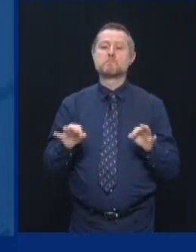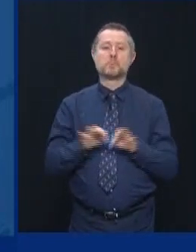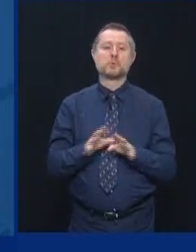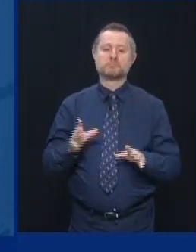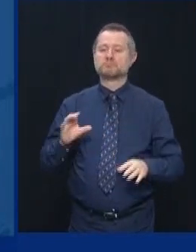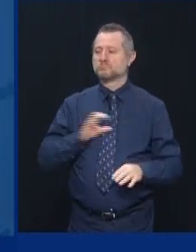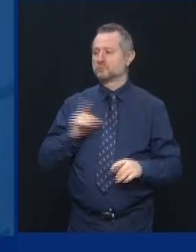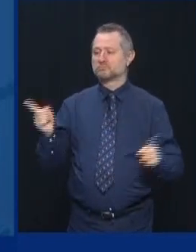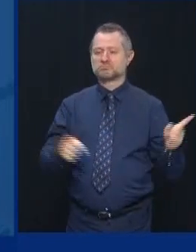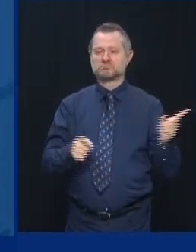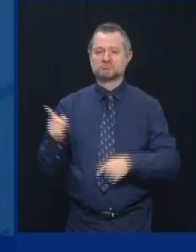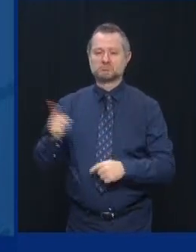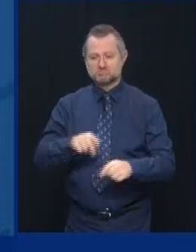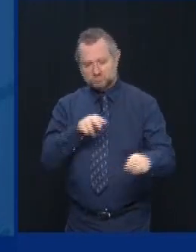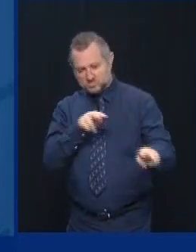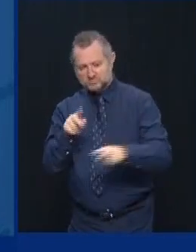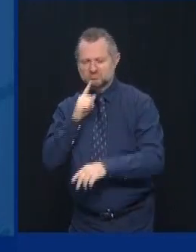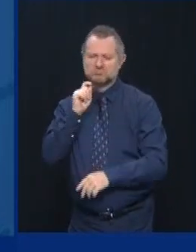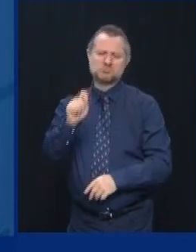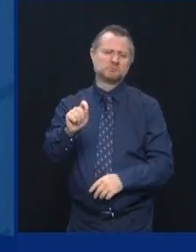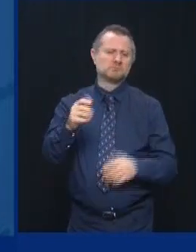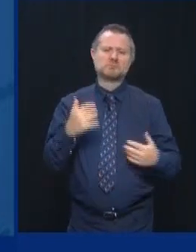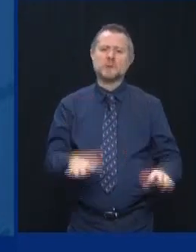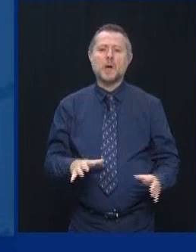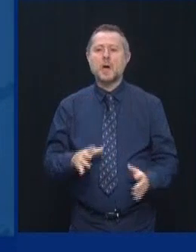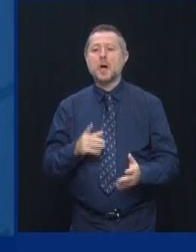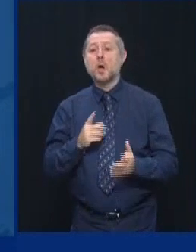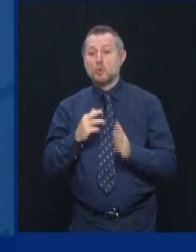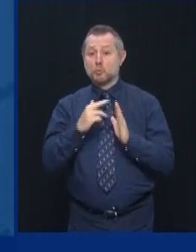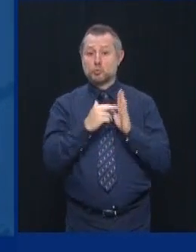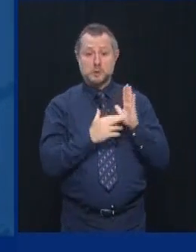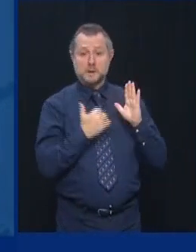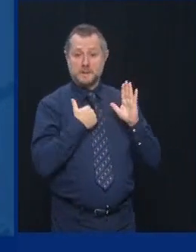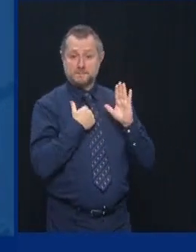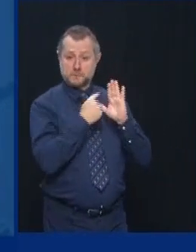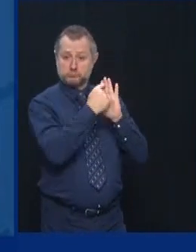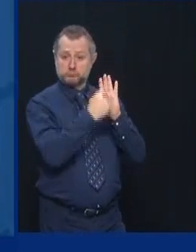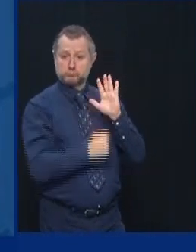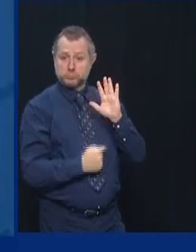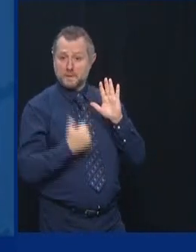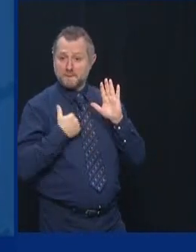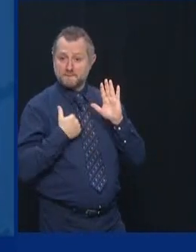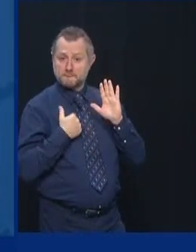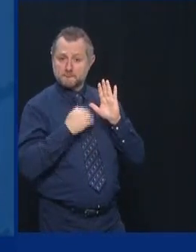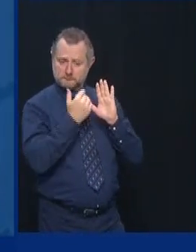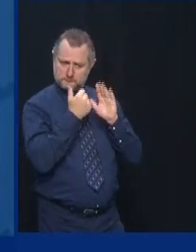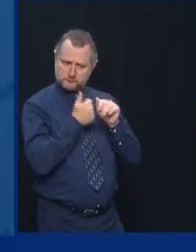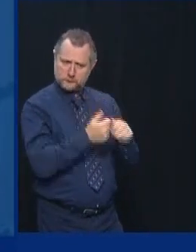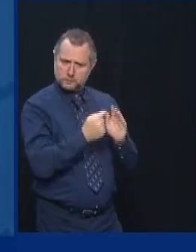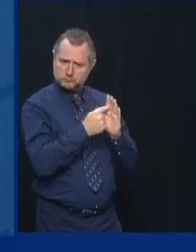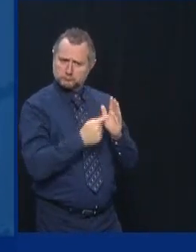RELATIVELY. AND THE KEY TO ALL OF THESE AREAS IS ENFORCEMENT.